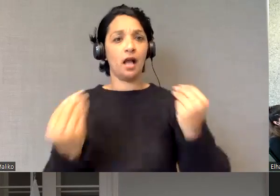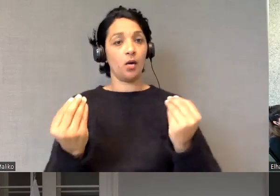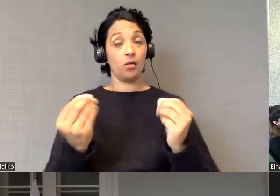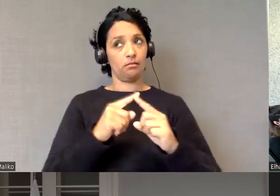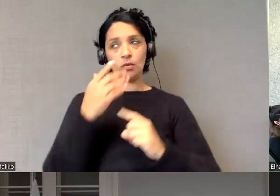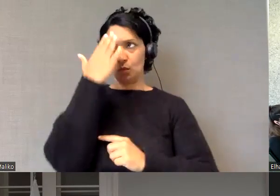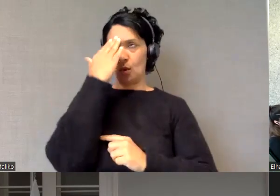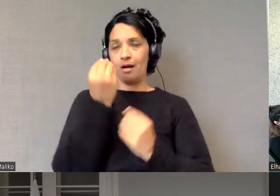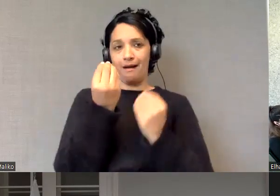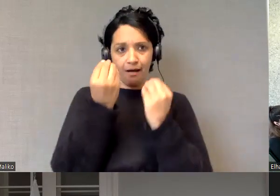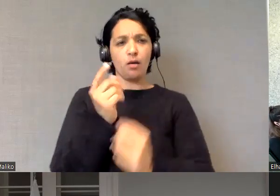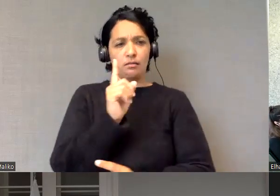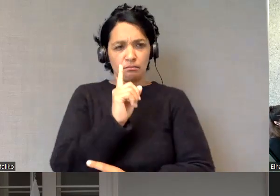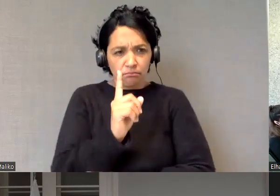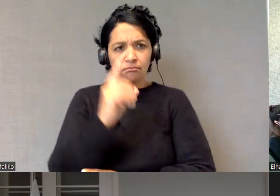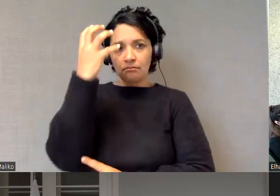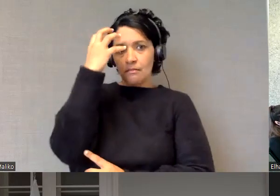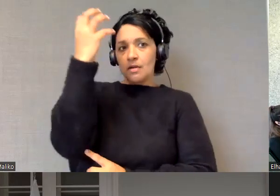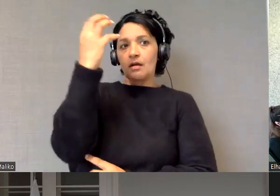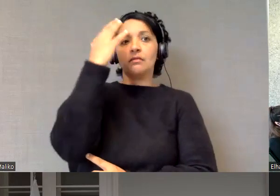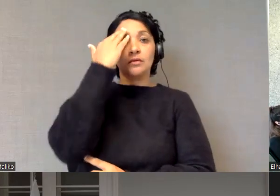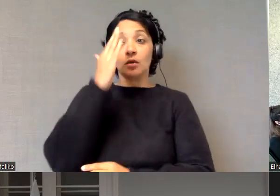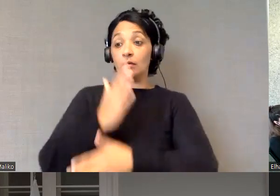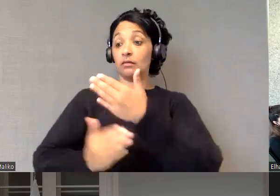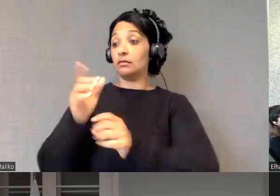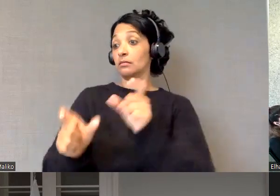can do to break the cycle of exclusion.